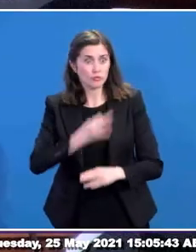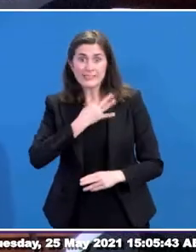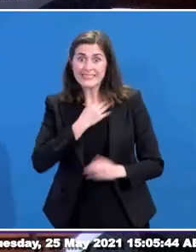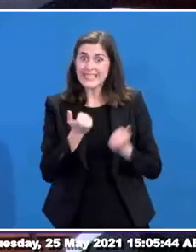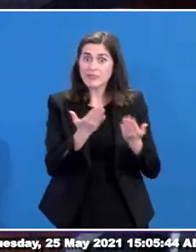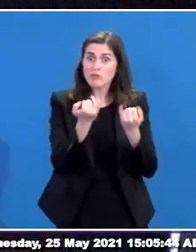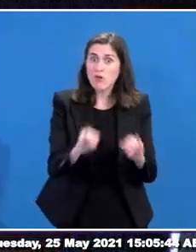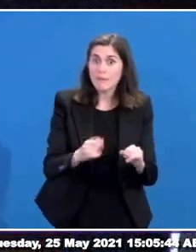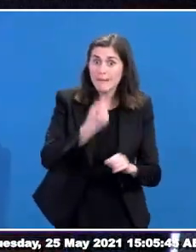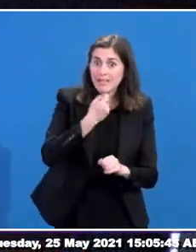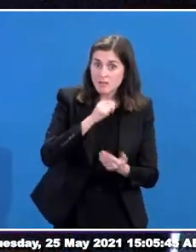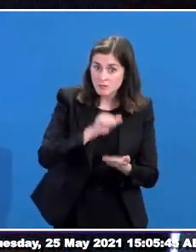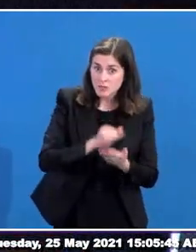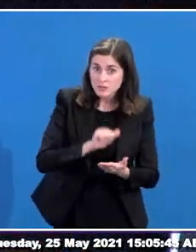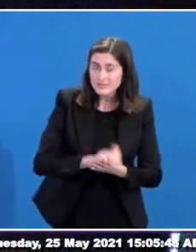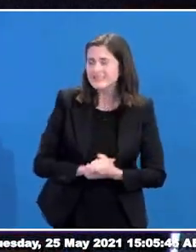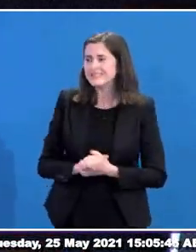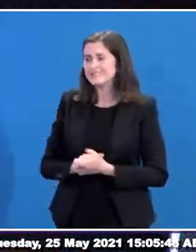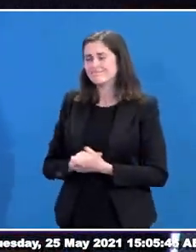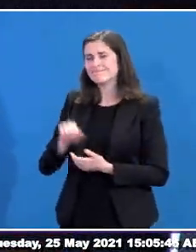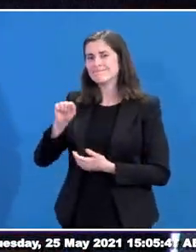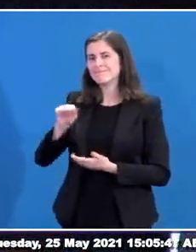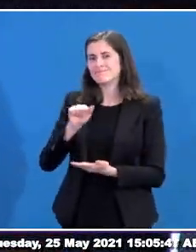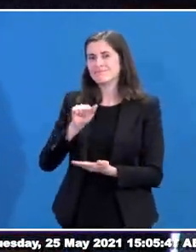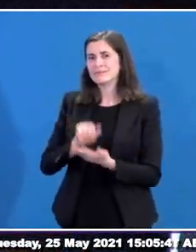Is that a fair paraphrase of what you say? That's fair.